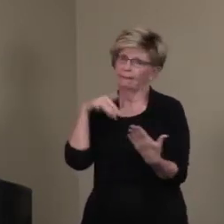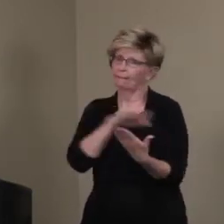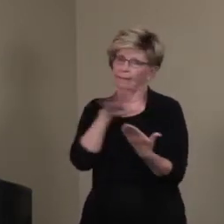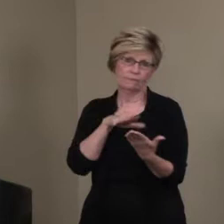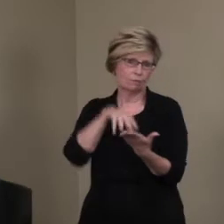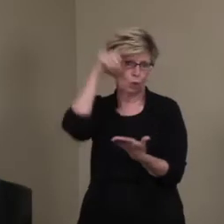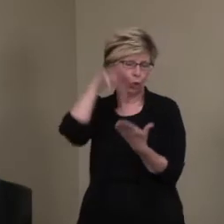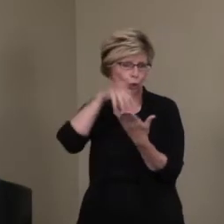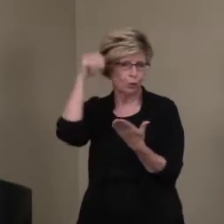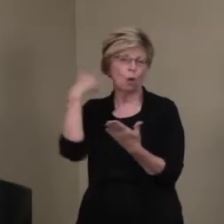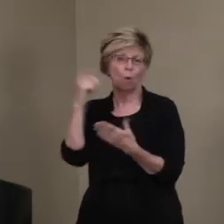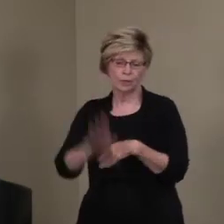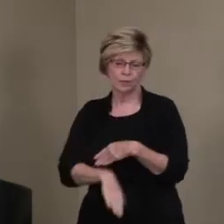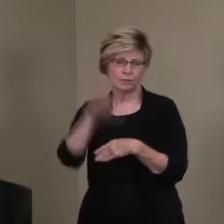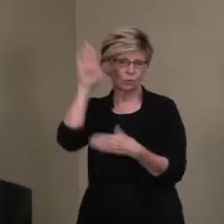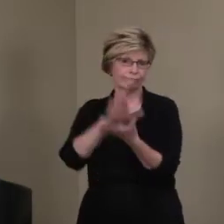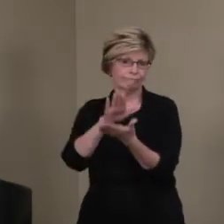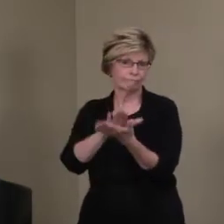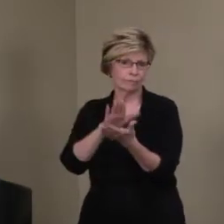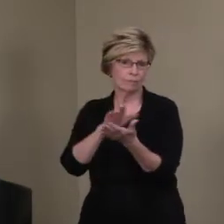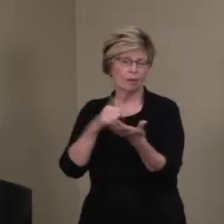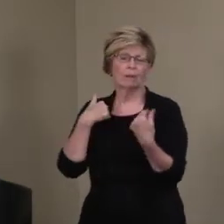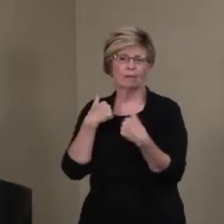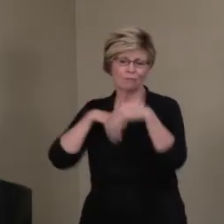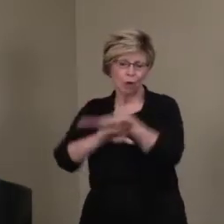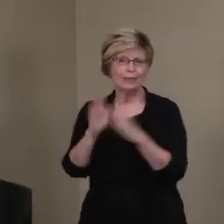they've never studied the laws or know their rights